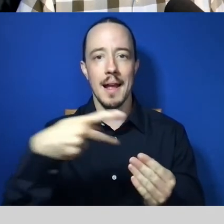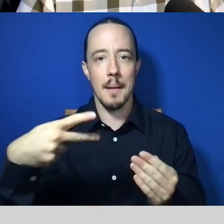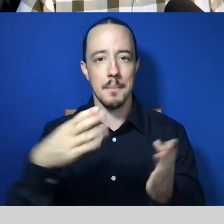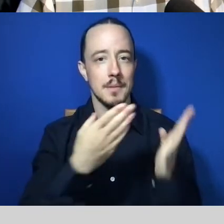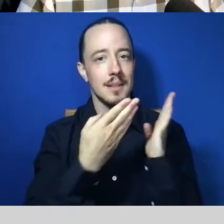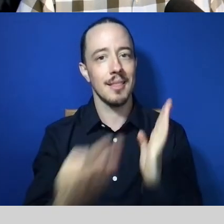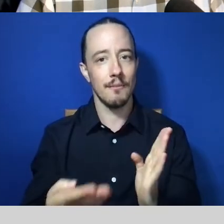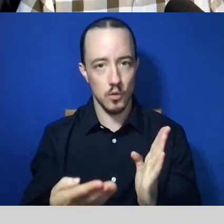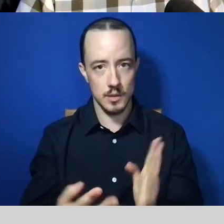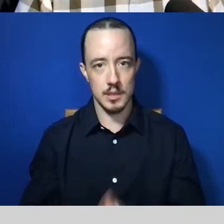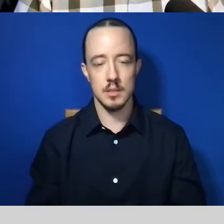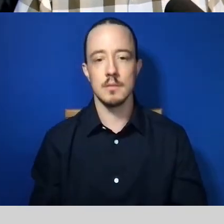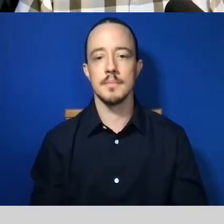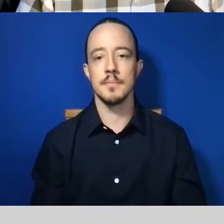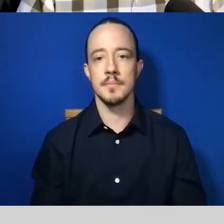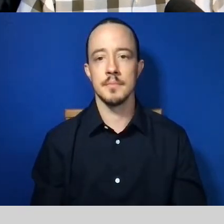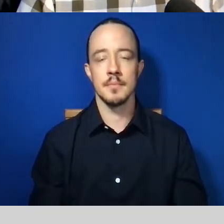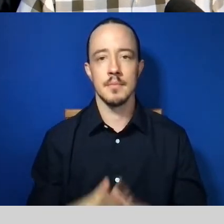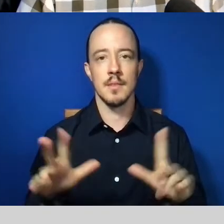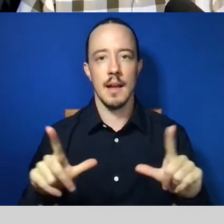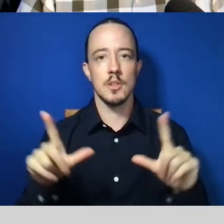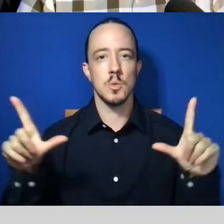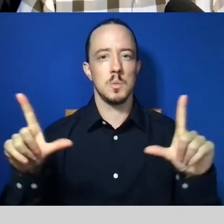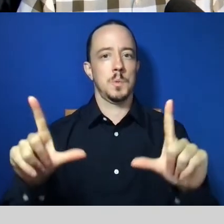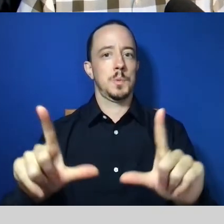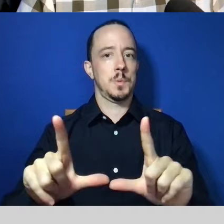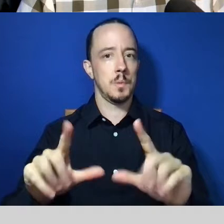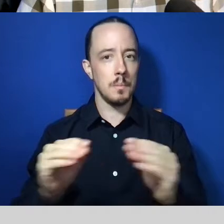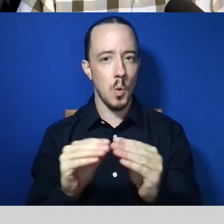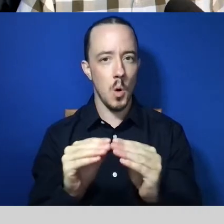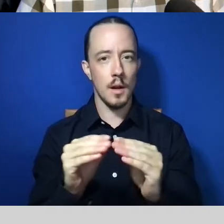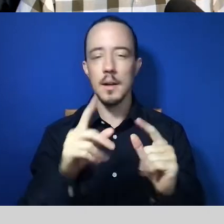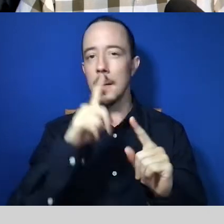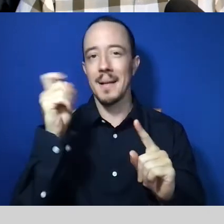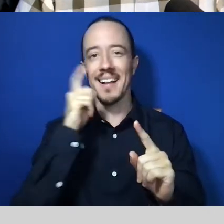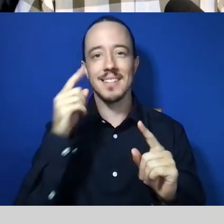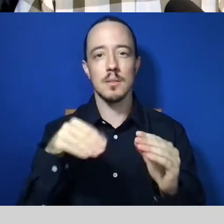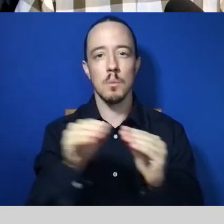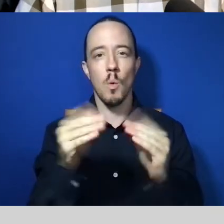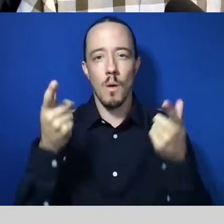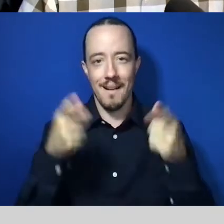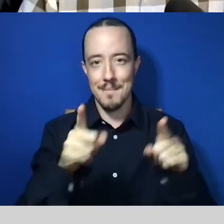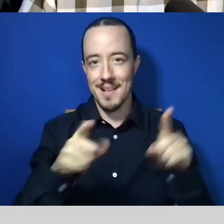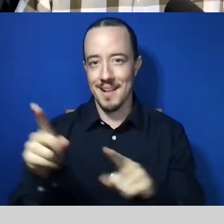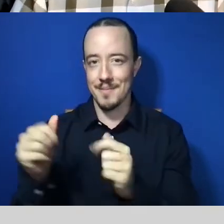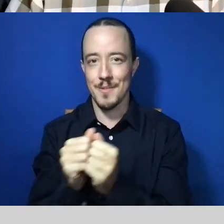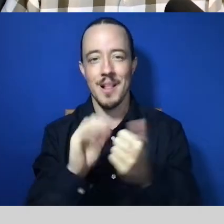I'm gonna have to zoom out a little more here, 'cause there's even more, more going on when it comes to how we deliver this application.